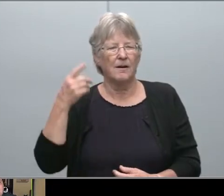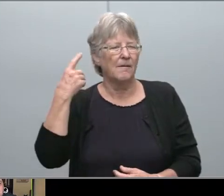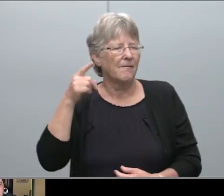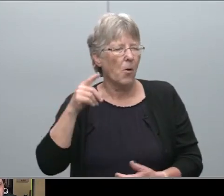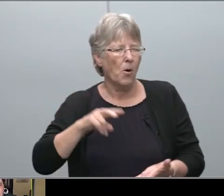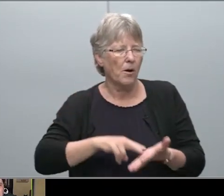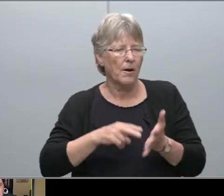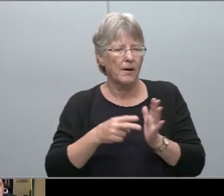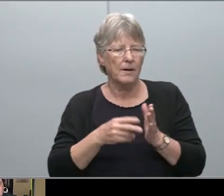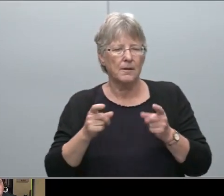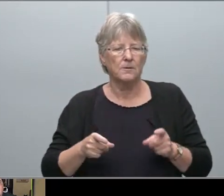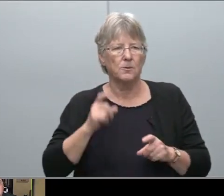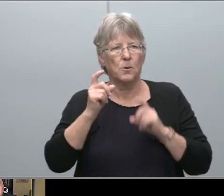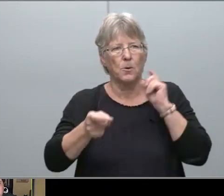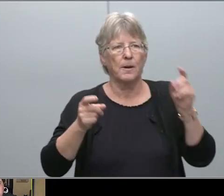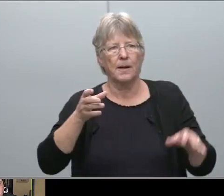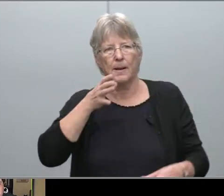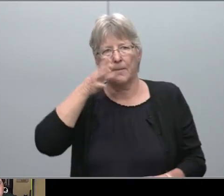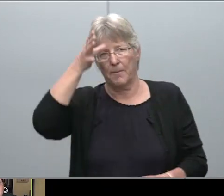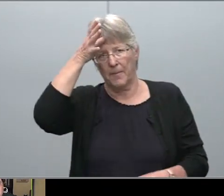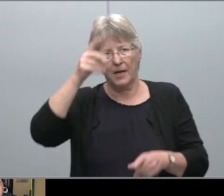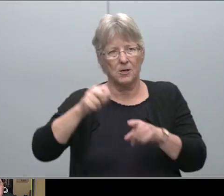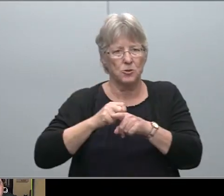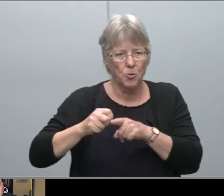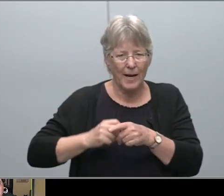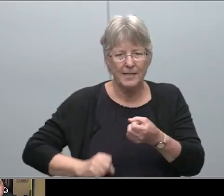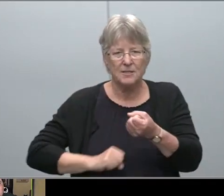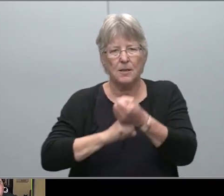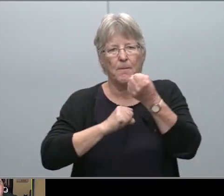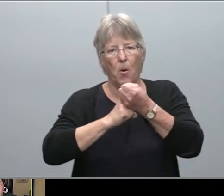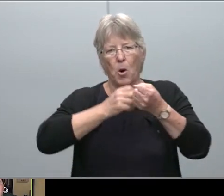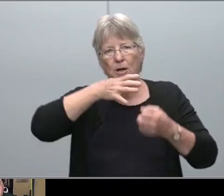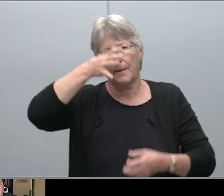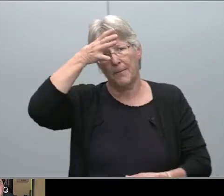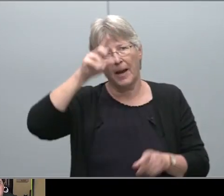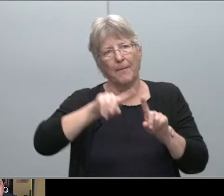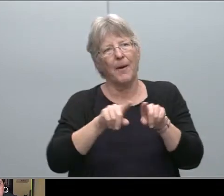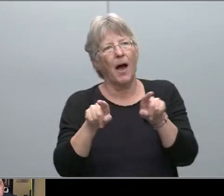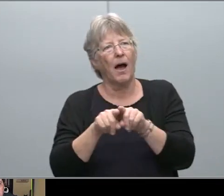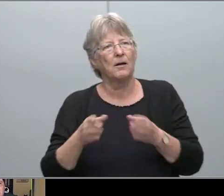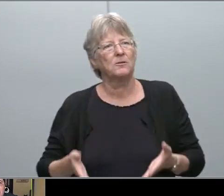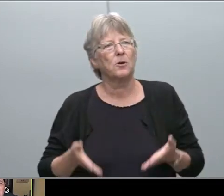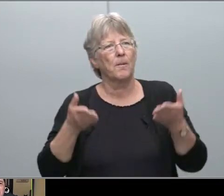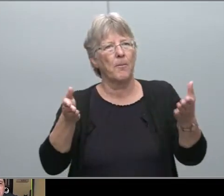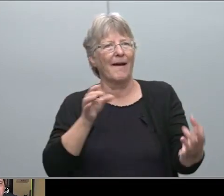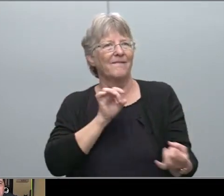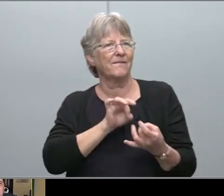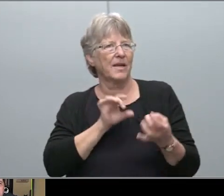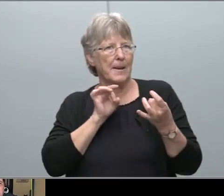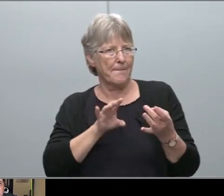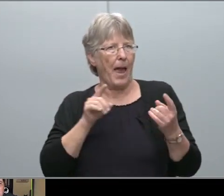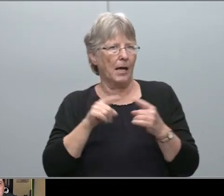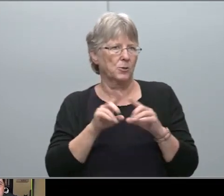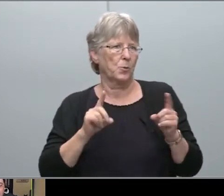We know that today, or I wanna be very transparent and say that today, we won't be engaging in the Q&A format,